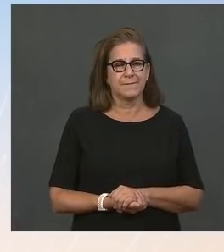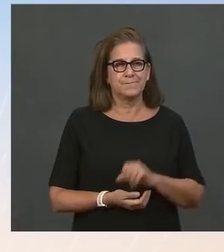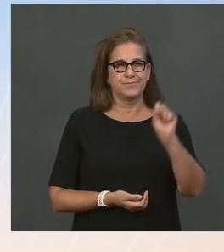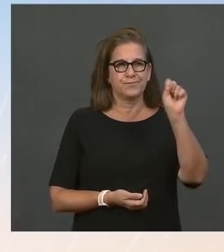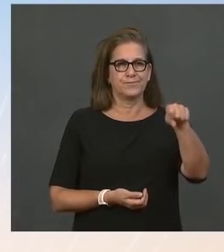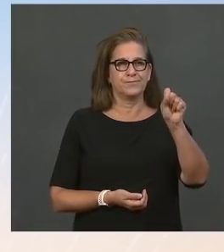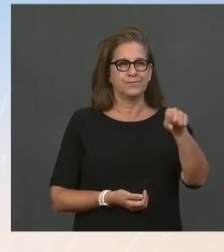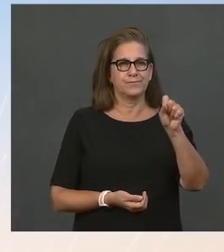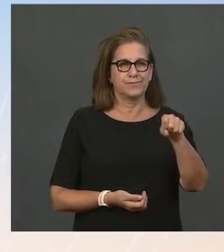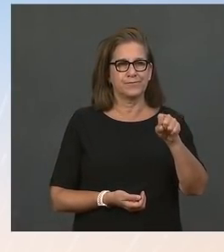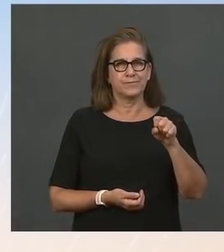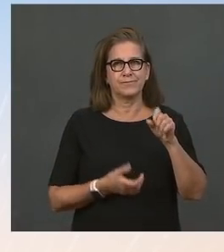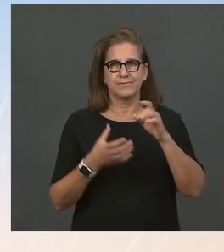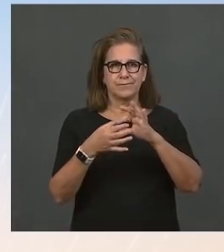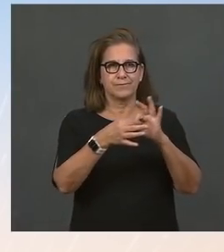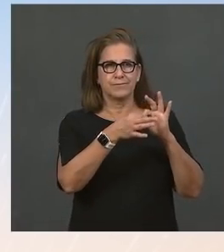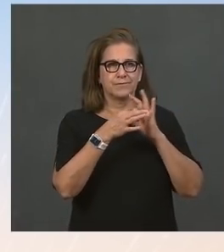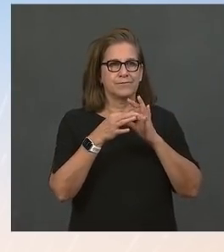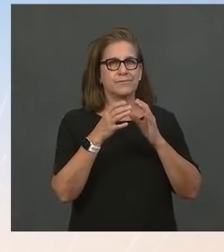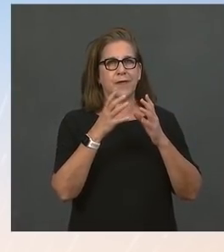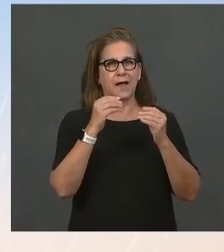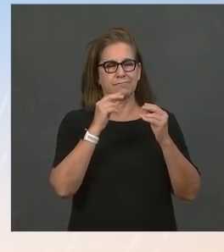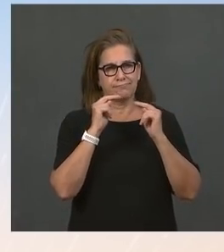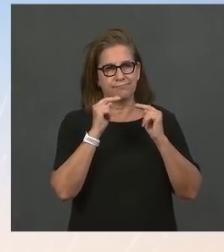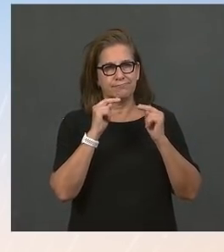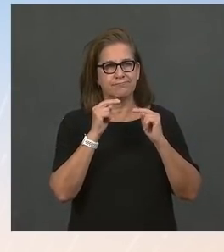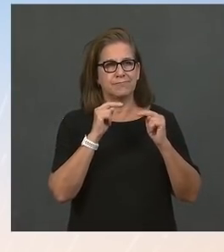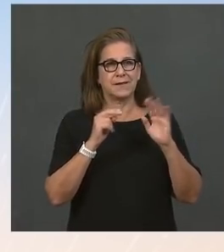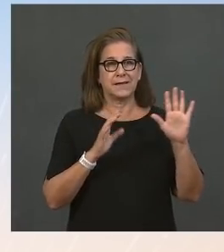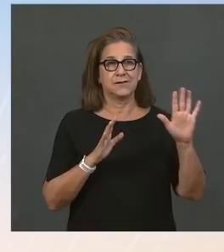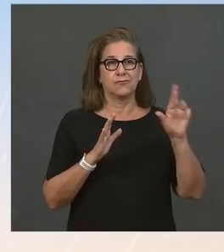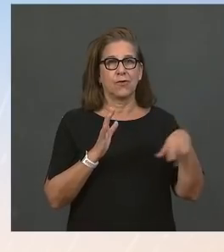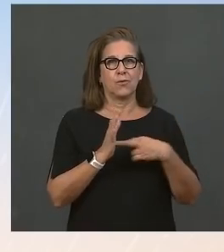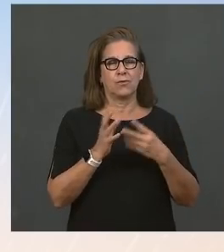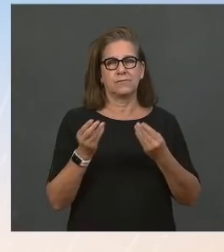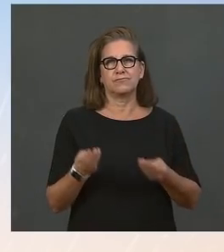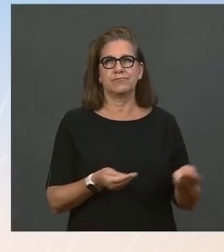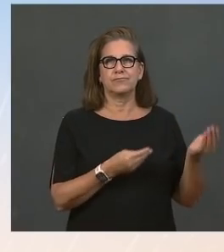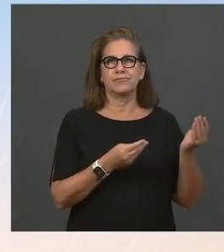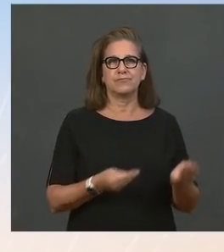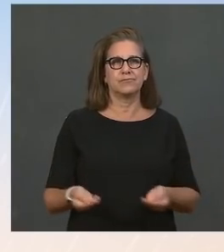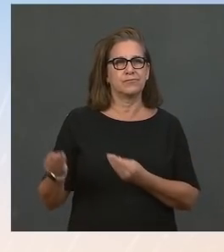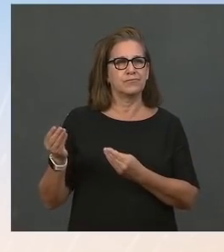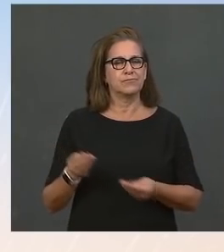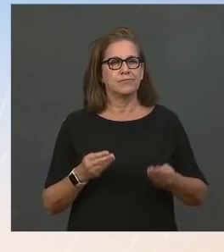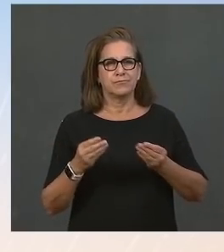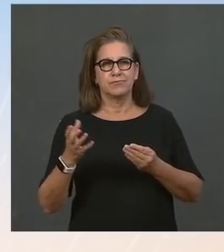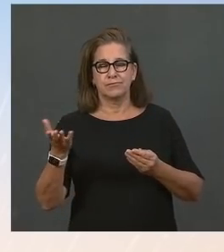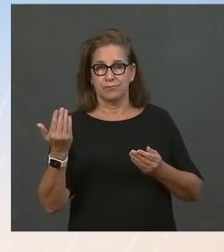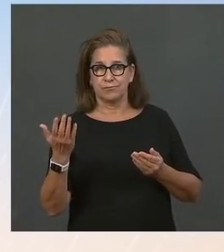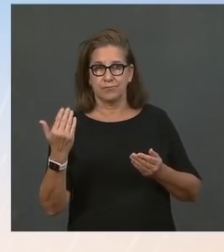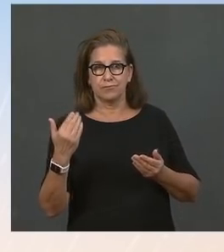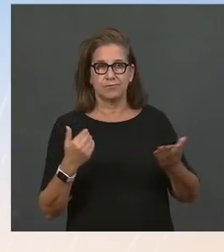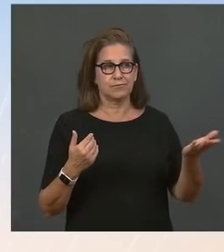the role he promised to play when he ran for President -- again, running on the fact that compromise is not a dirty word. And he believes he can bring people